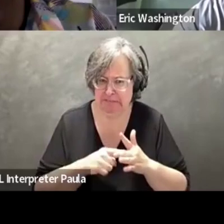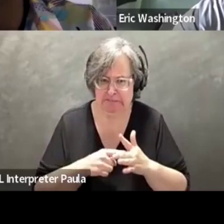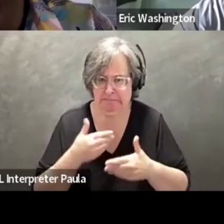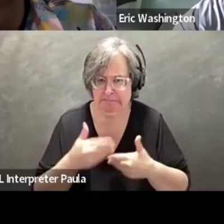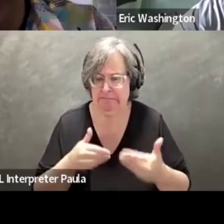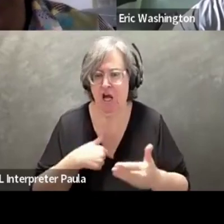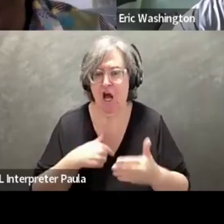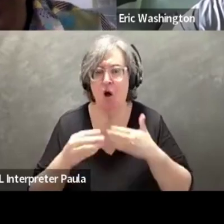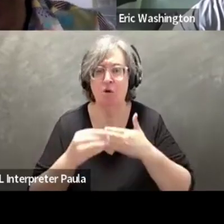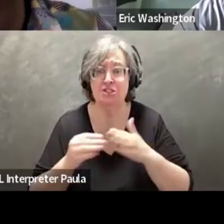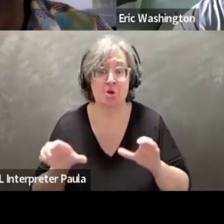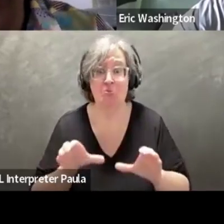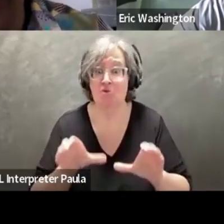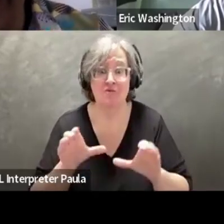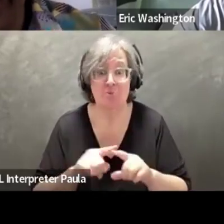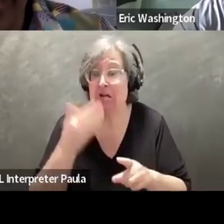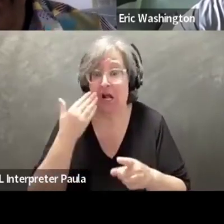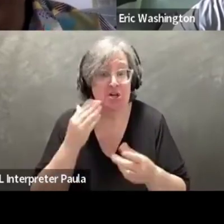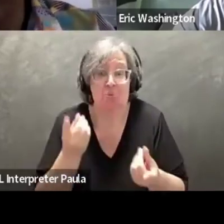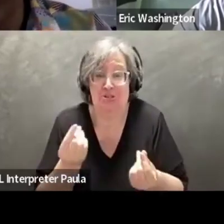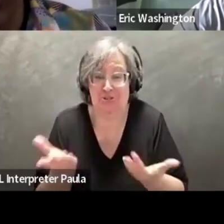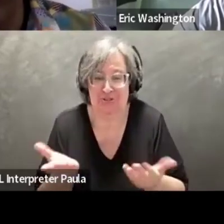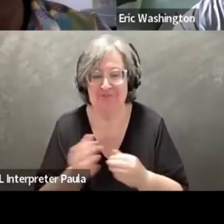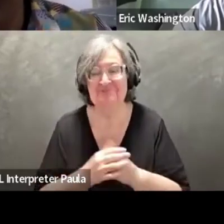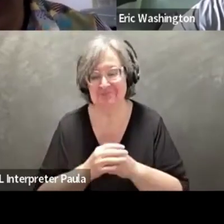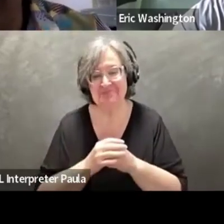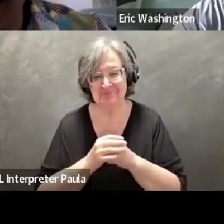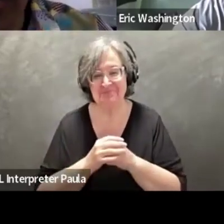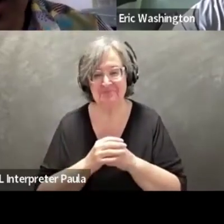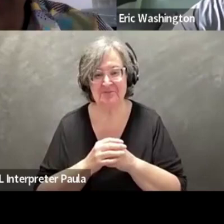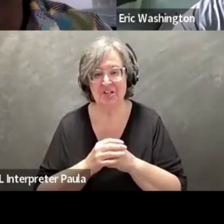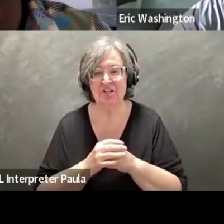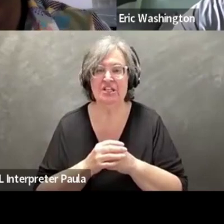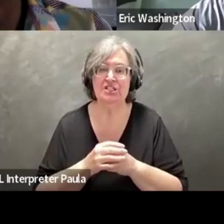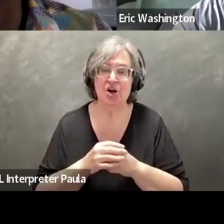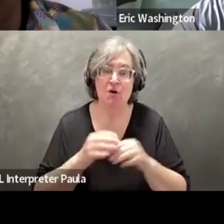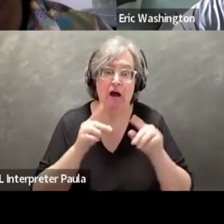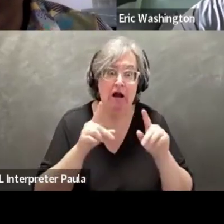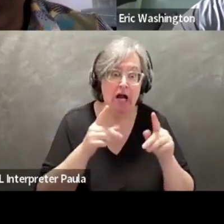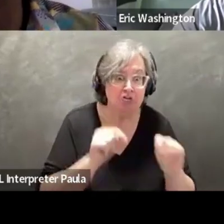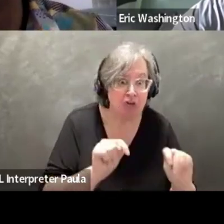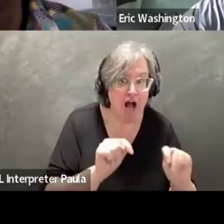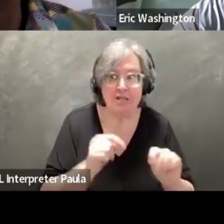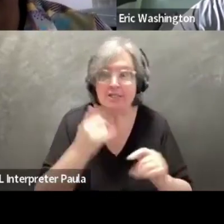a movement, except I didn't know how to lead it. And so there was a lot of trial and errors, a lot of things that did work and